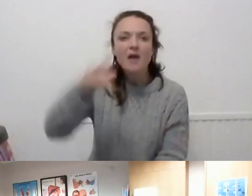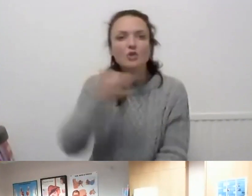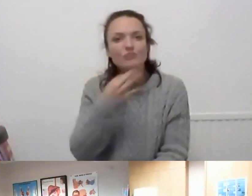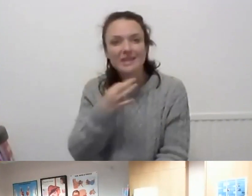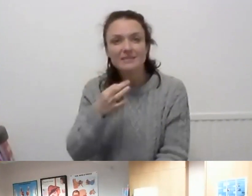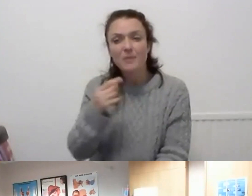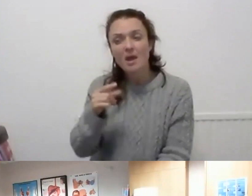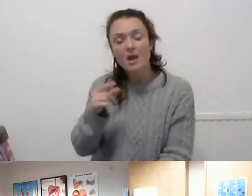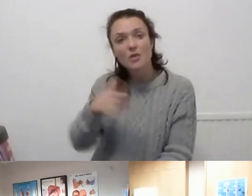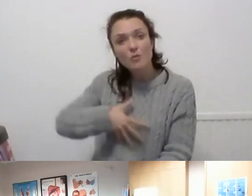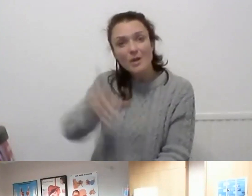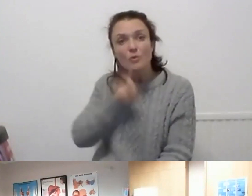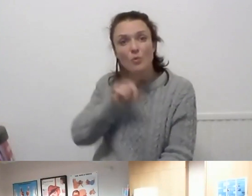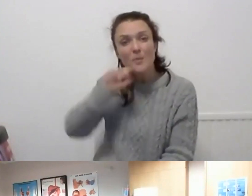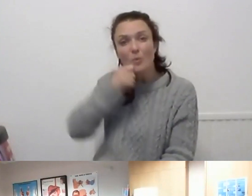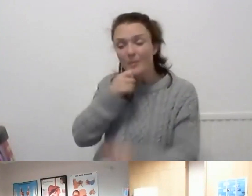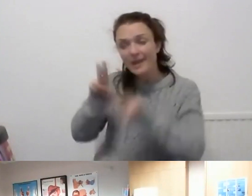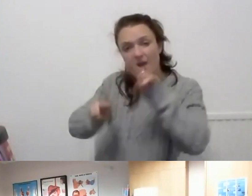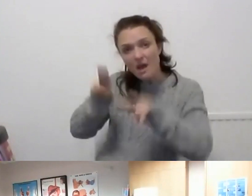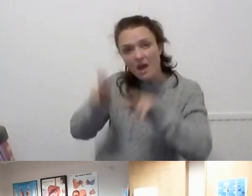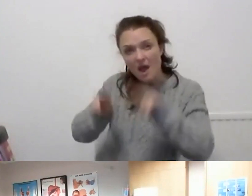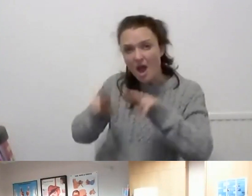ahead and get it and others will choose not to. And I think we have to respect both decisions.